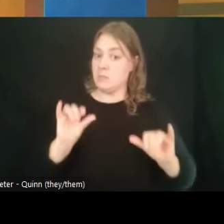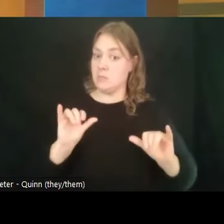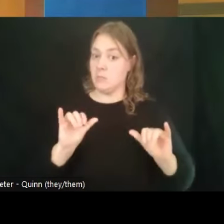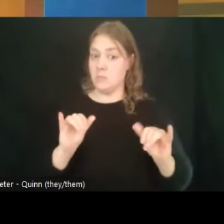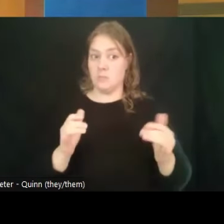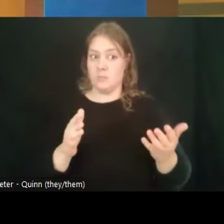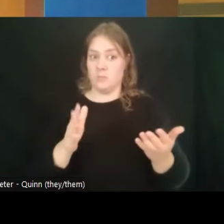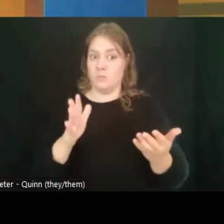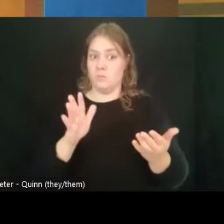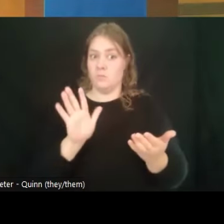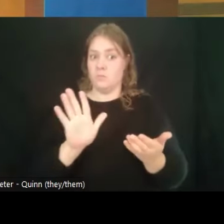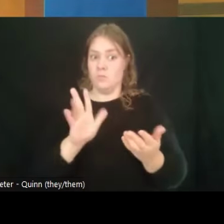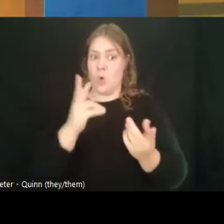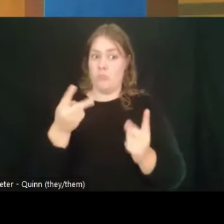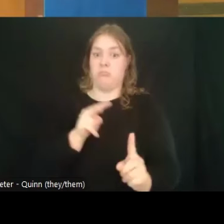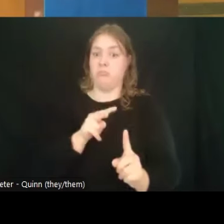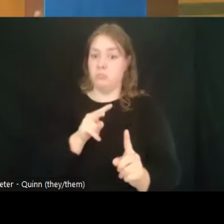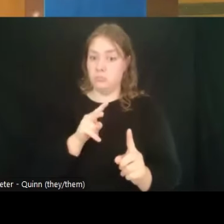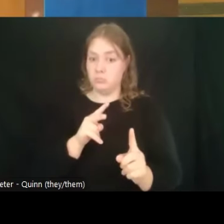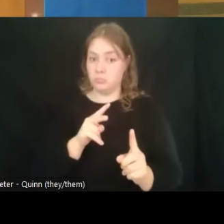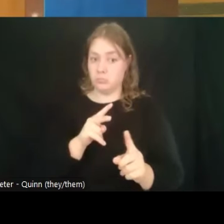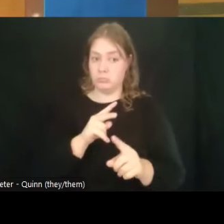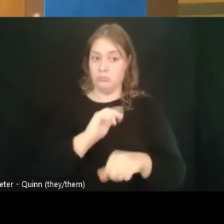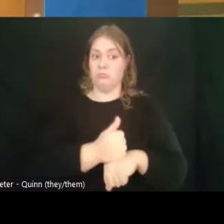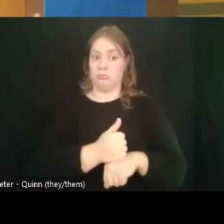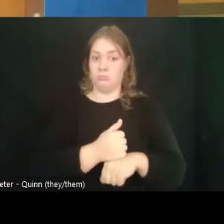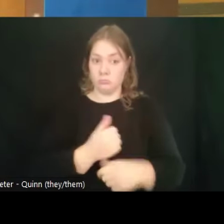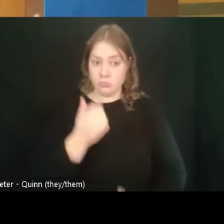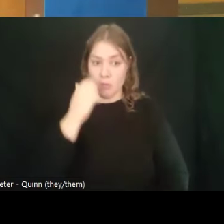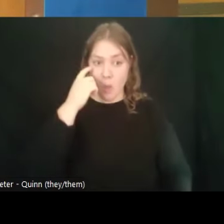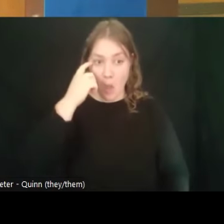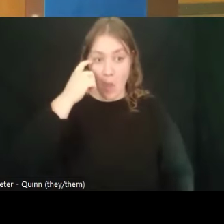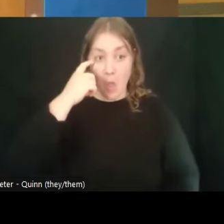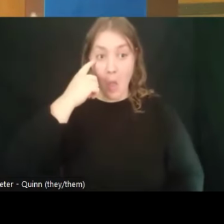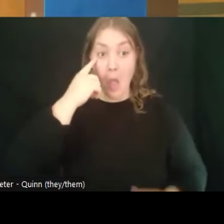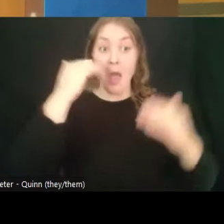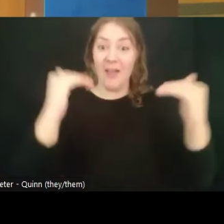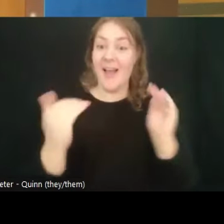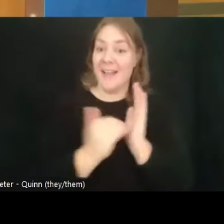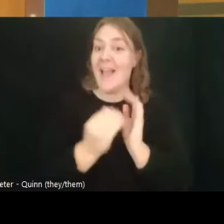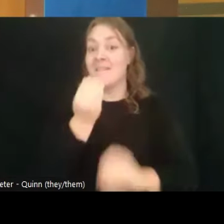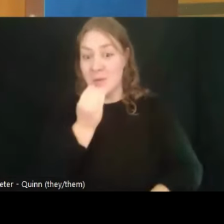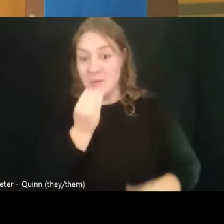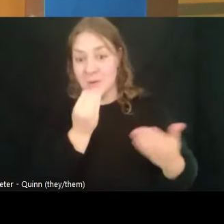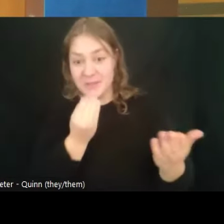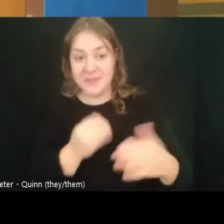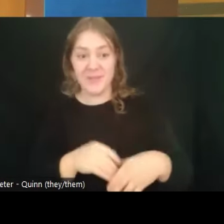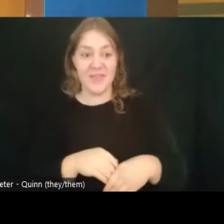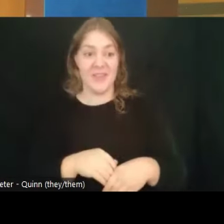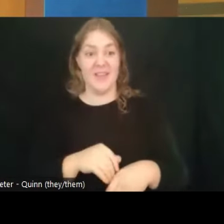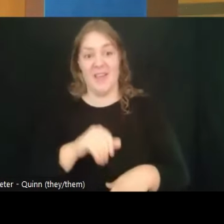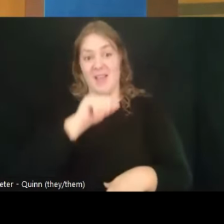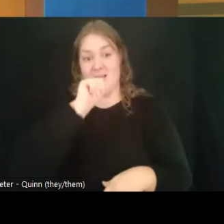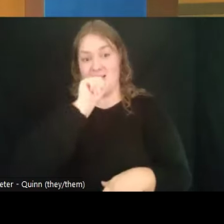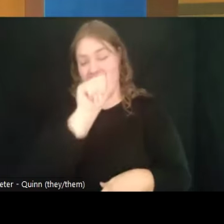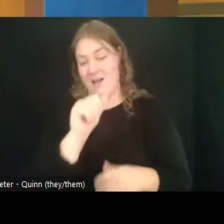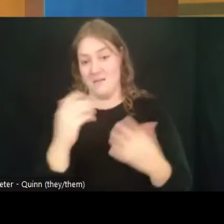with those things um one of the things again food um one of the things we love to do is um I've had